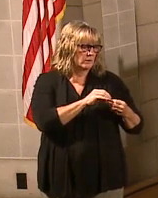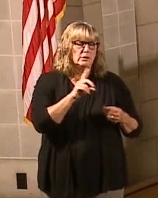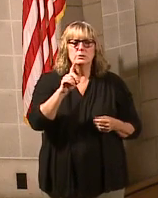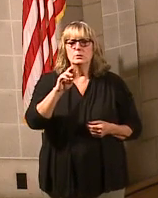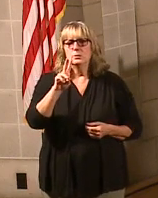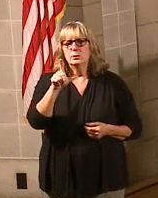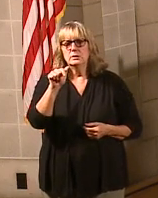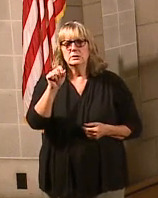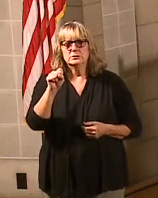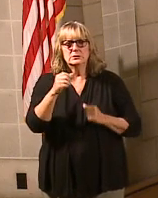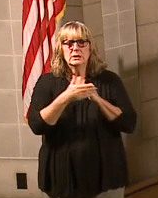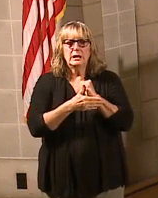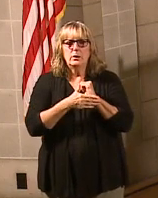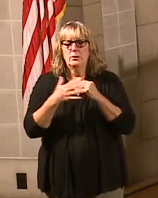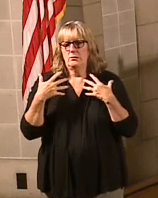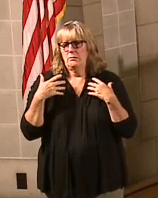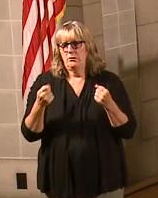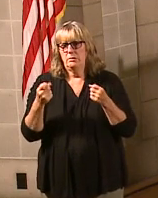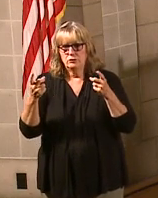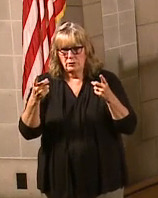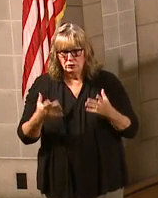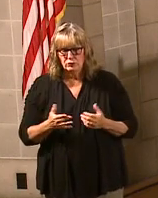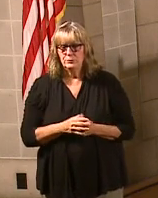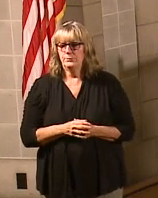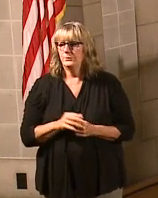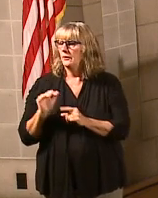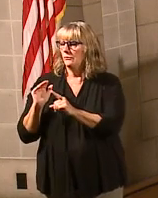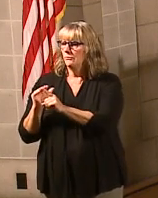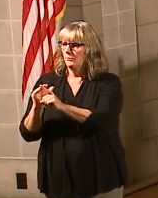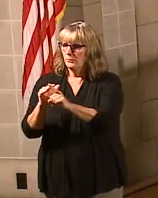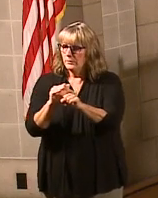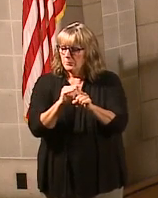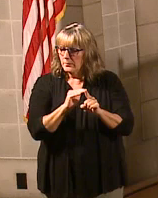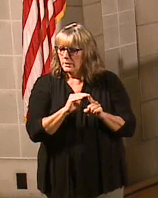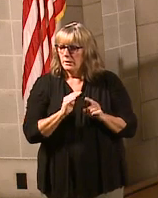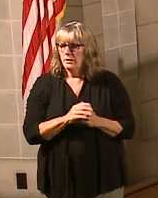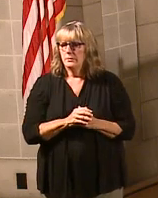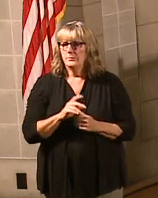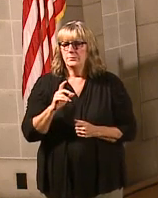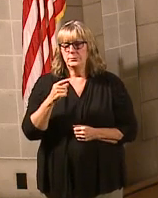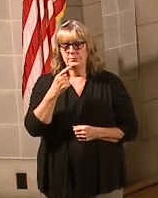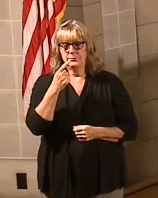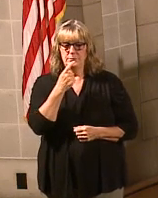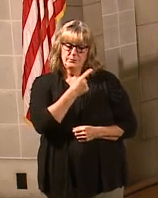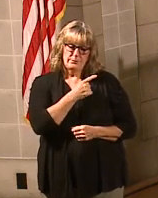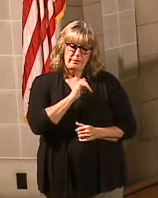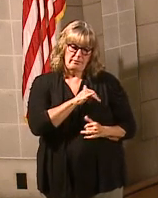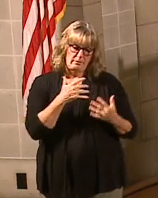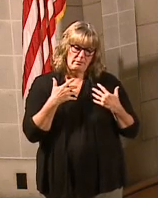ALSO, I WANT TO COMMENT UPON A